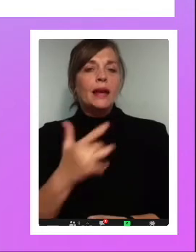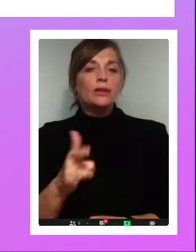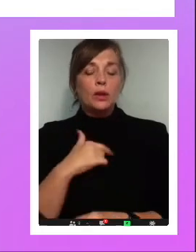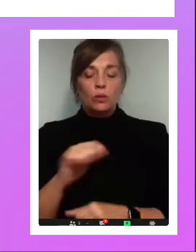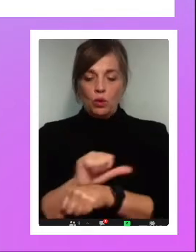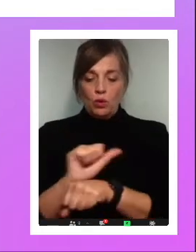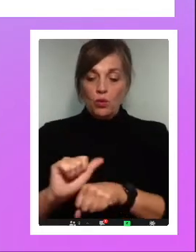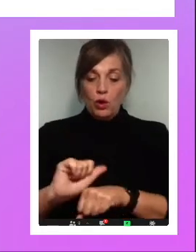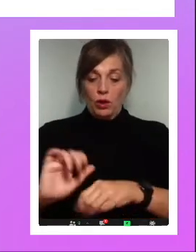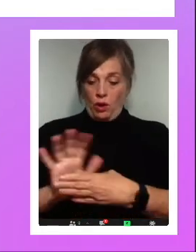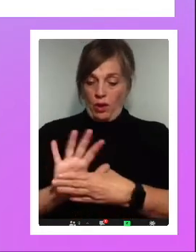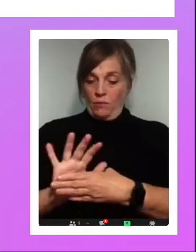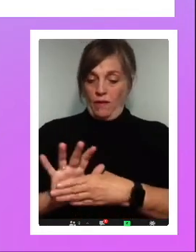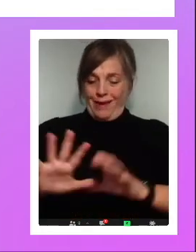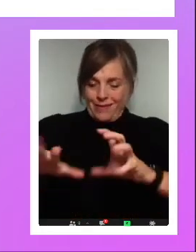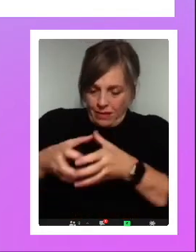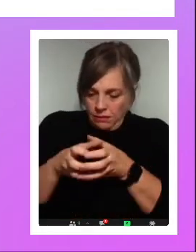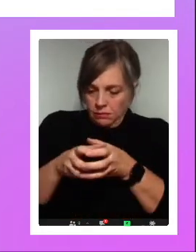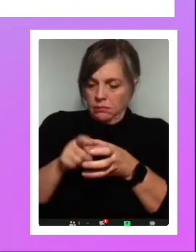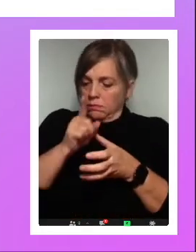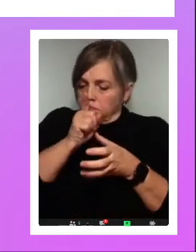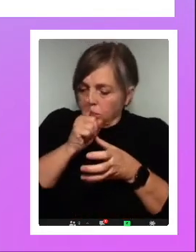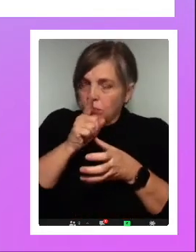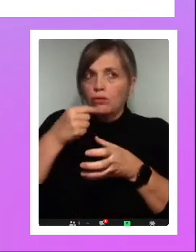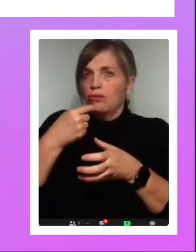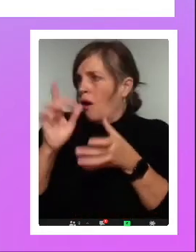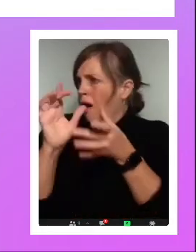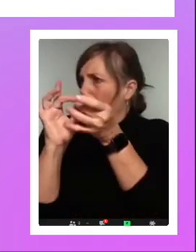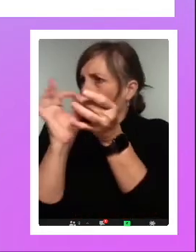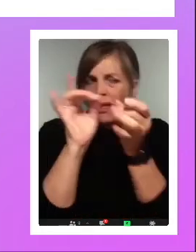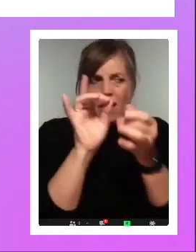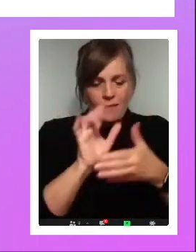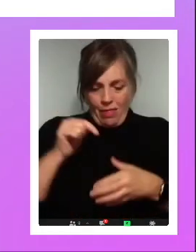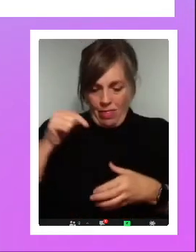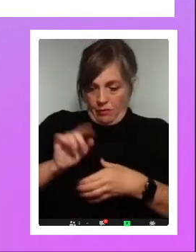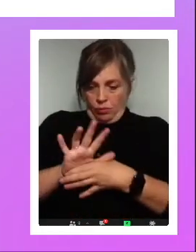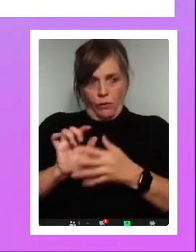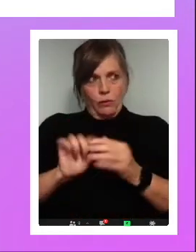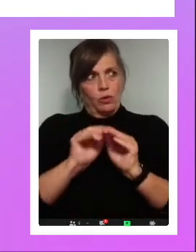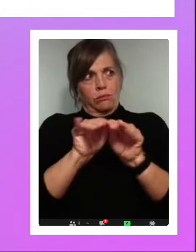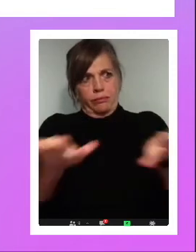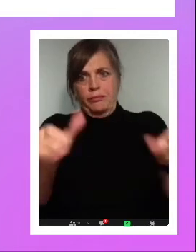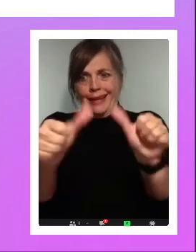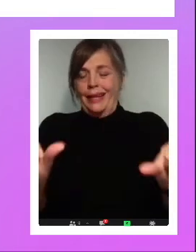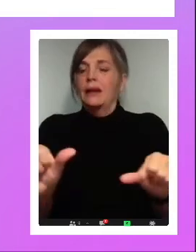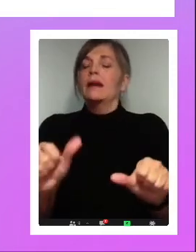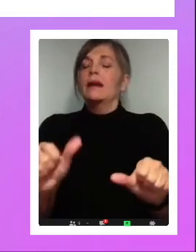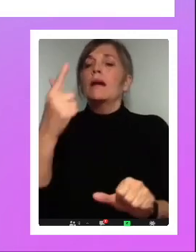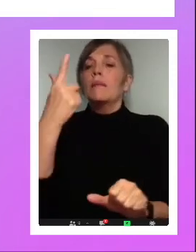and say, "don't tell anything about this movie to anybody," because it's a big secret until they release the film.